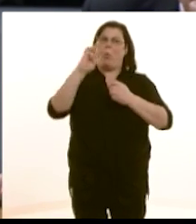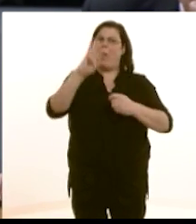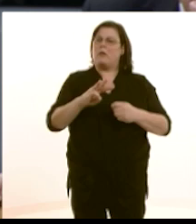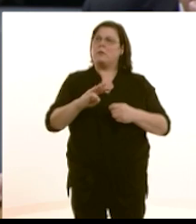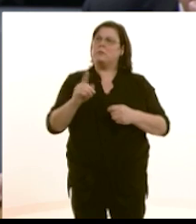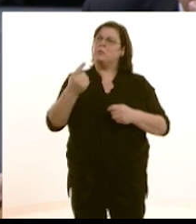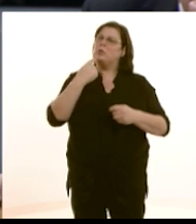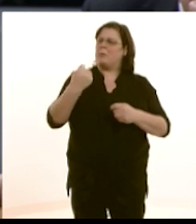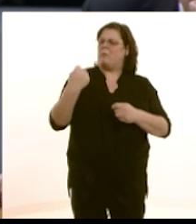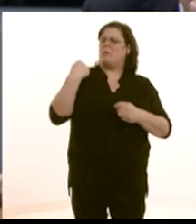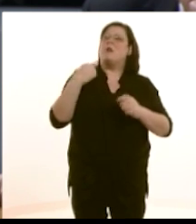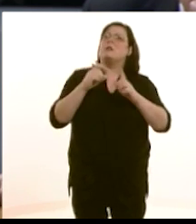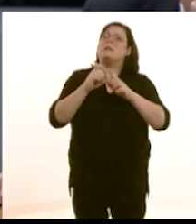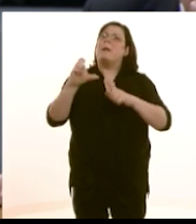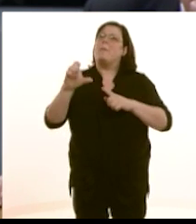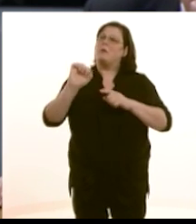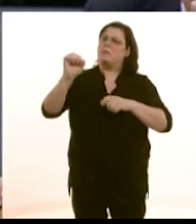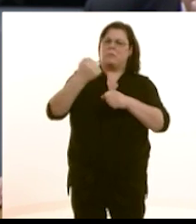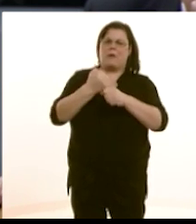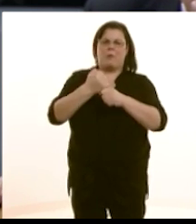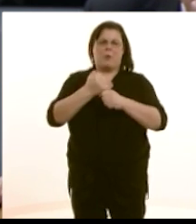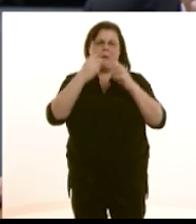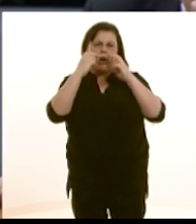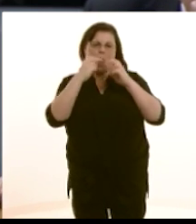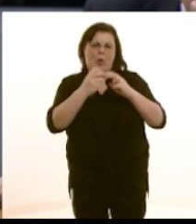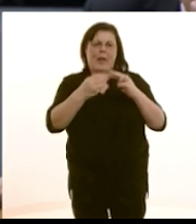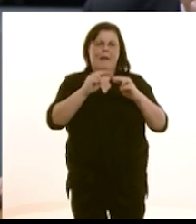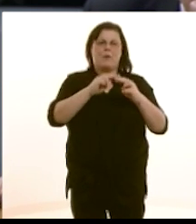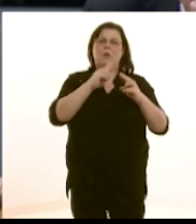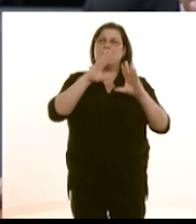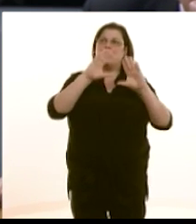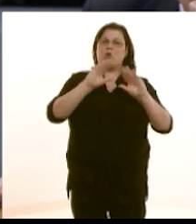that your Government would proactively look at the abolition of business rates on plant